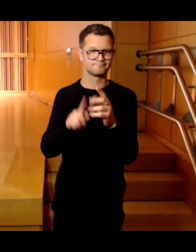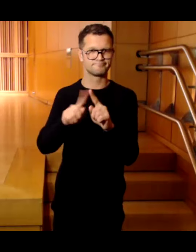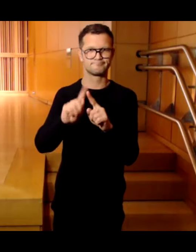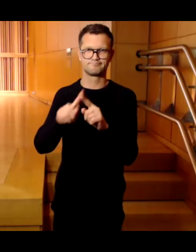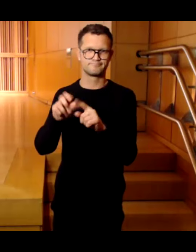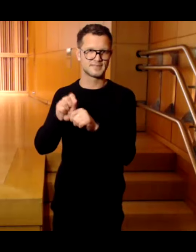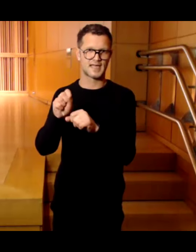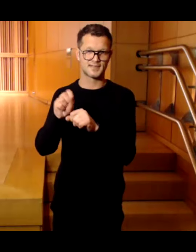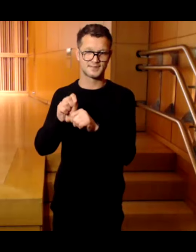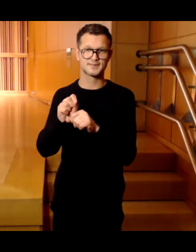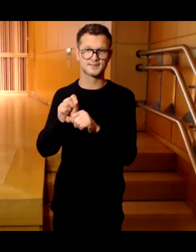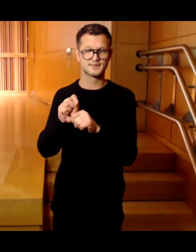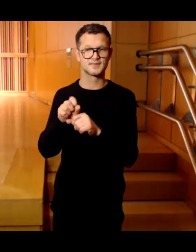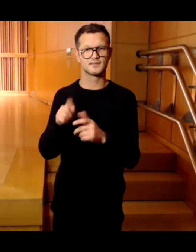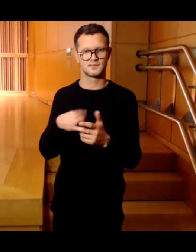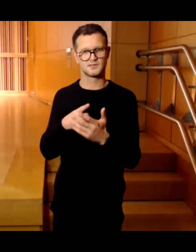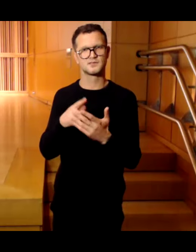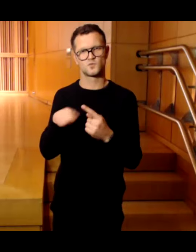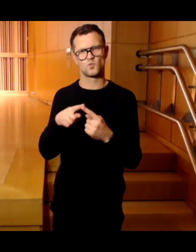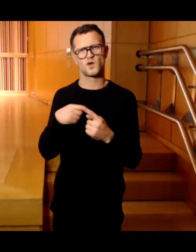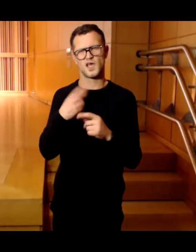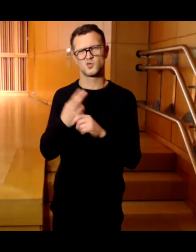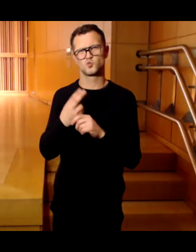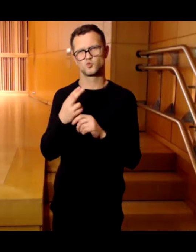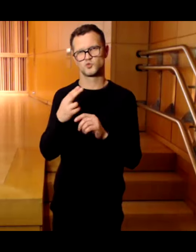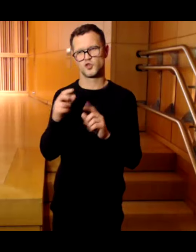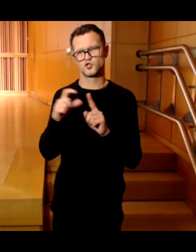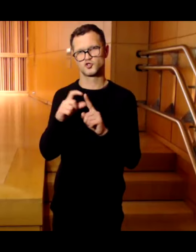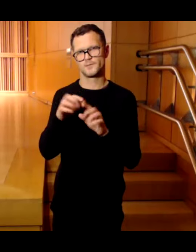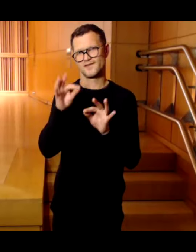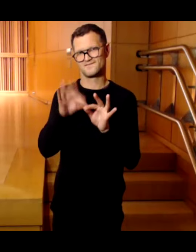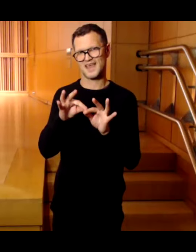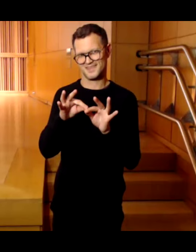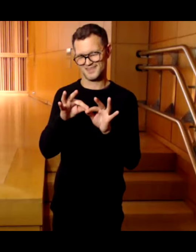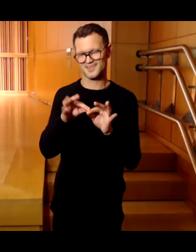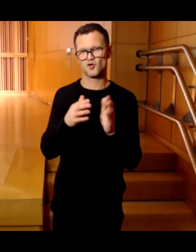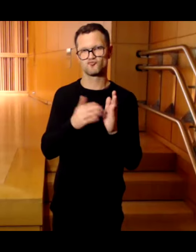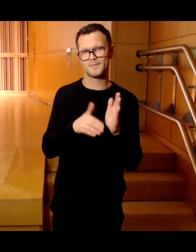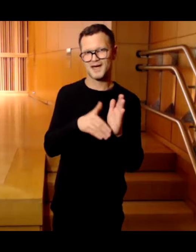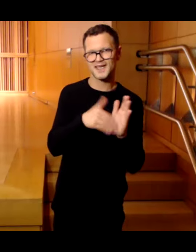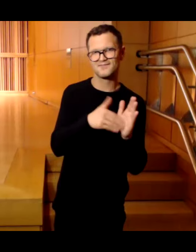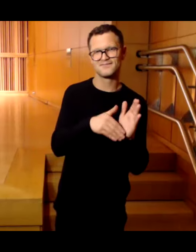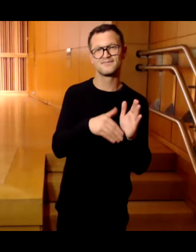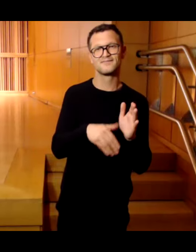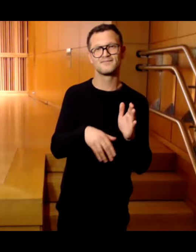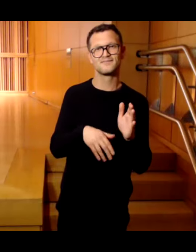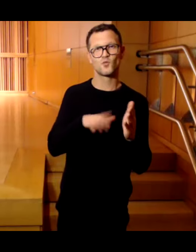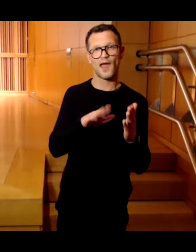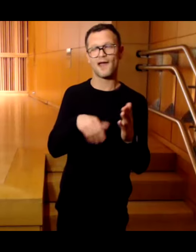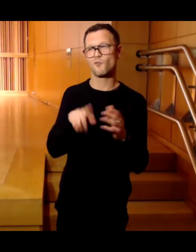This is, in fact, what I mean when I use the term faith, the. Repetitiveness, the clumsiness. And the artificiality of the rituals that I have described.